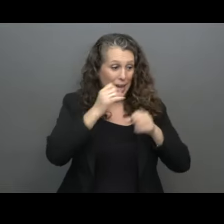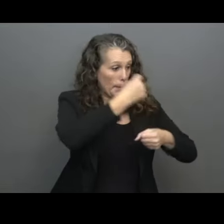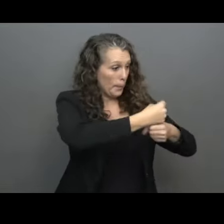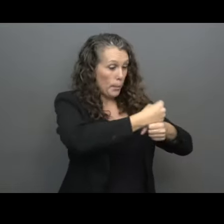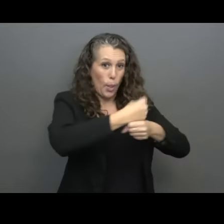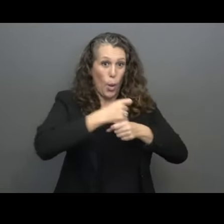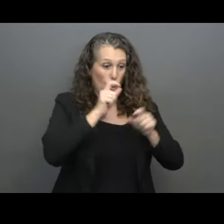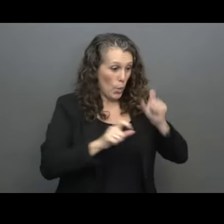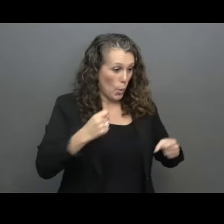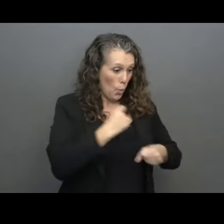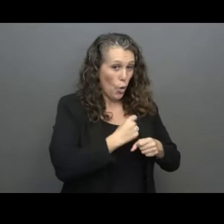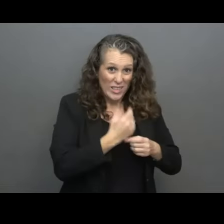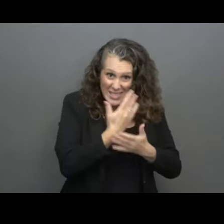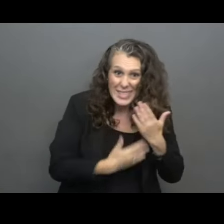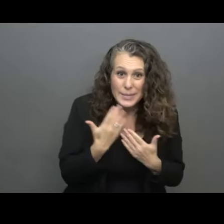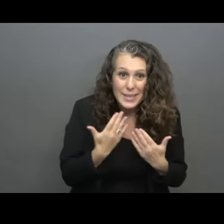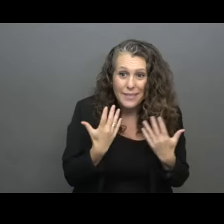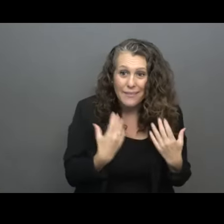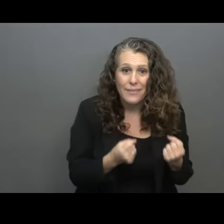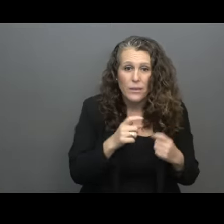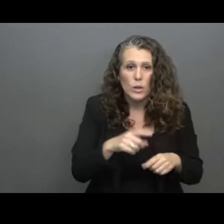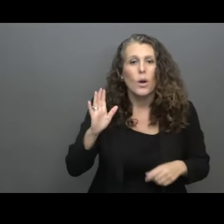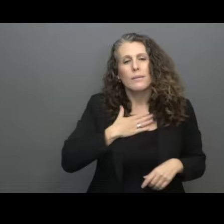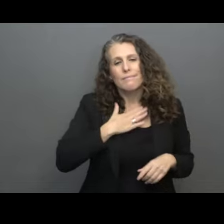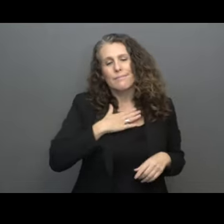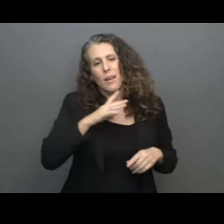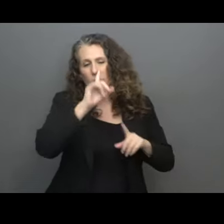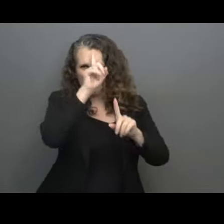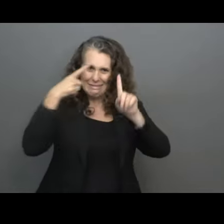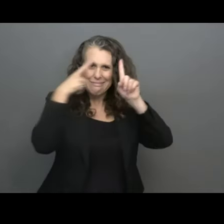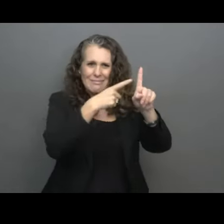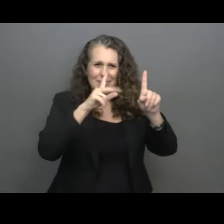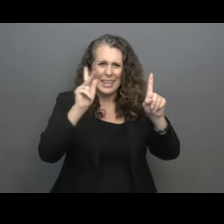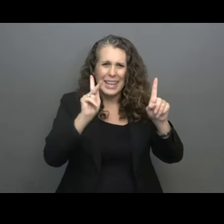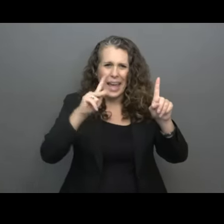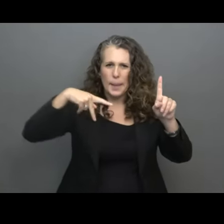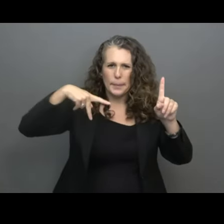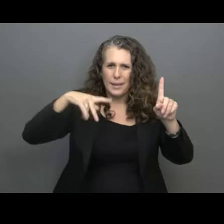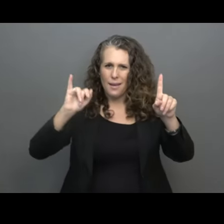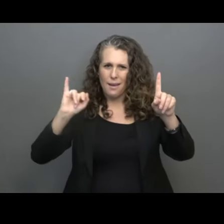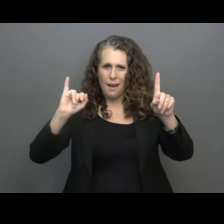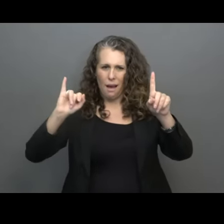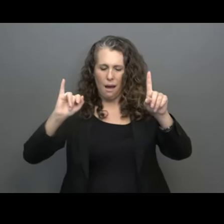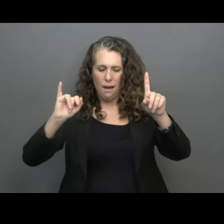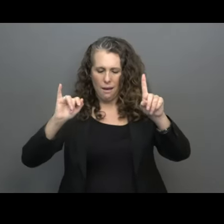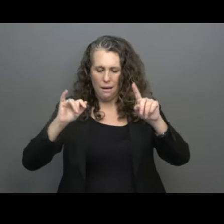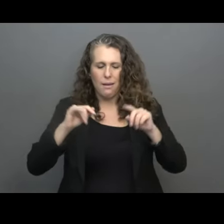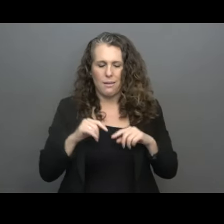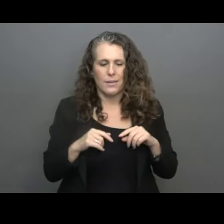put as a KPI or as a milestone for the HR team to know that one of the things the management